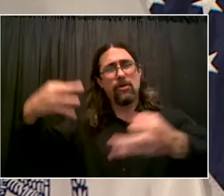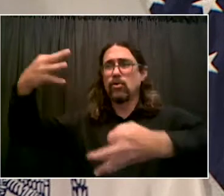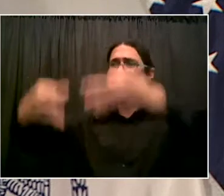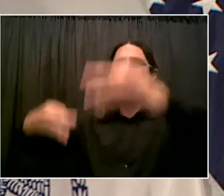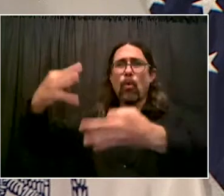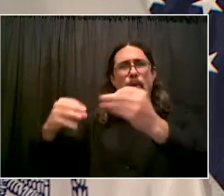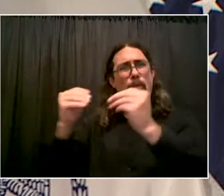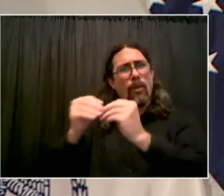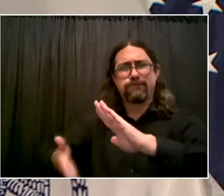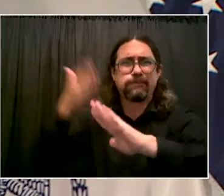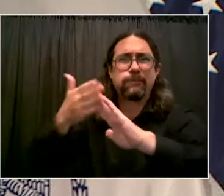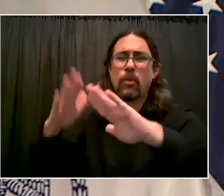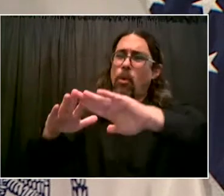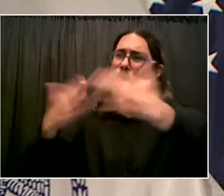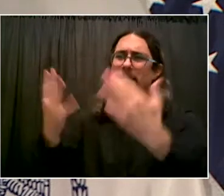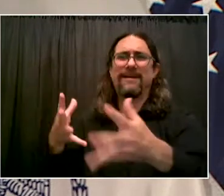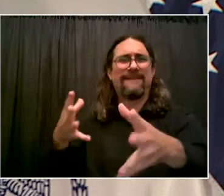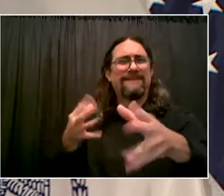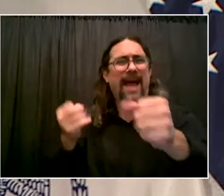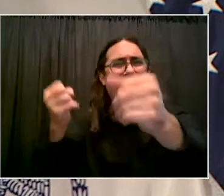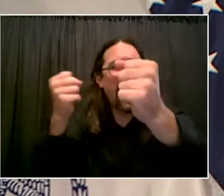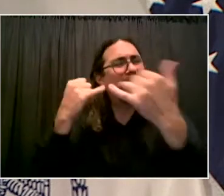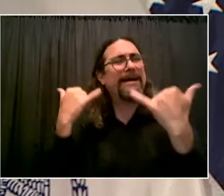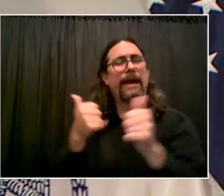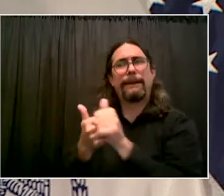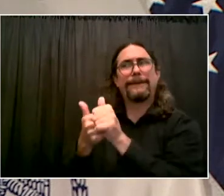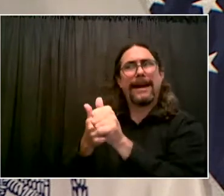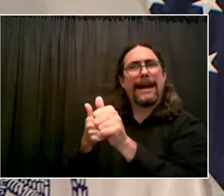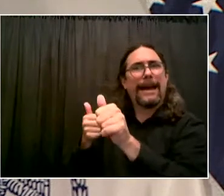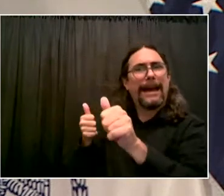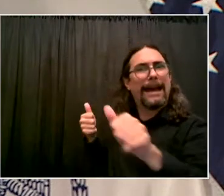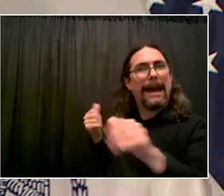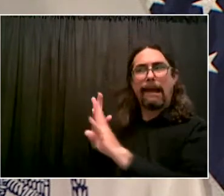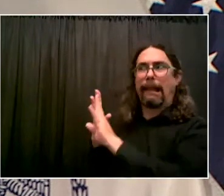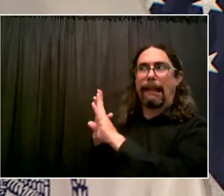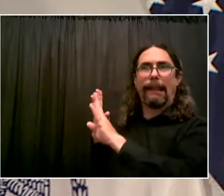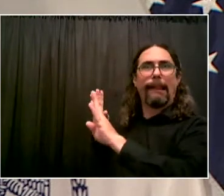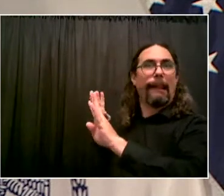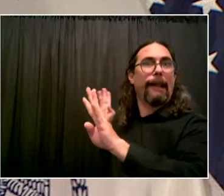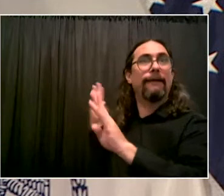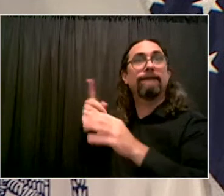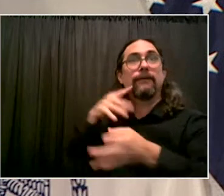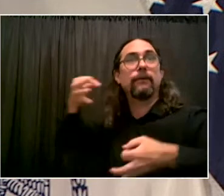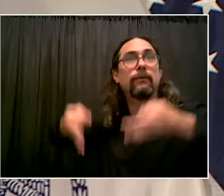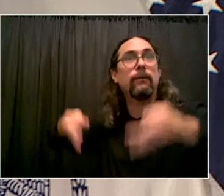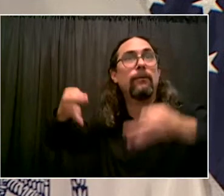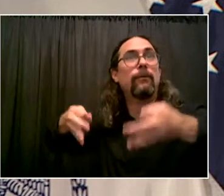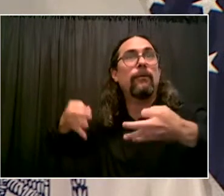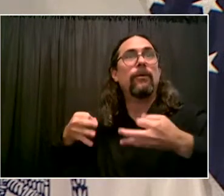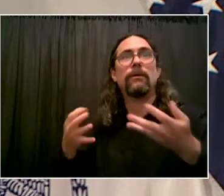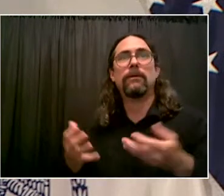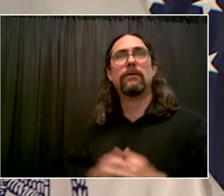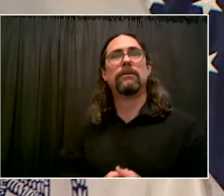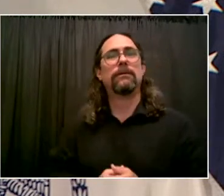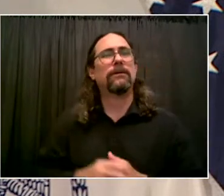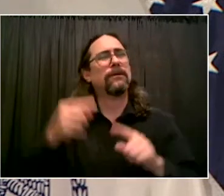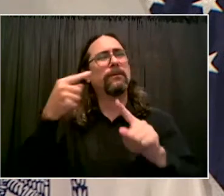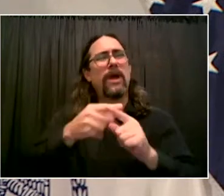EARN'T THE COURTS AT FULL STRENGTH, WE NEED THAT. BUT ITN ERMS OF